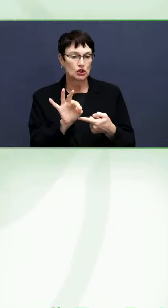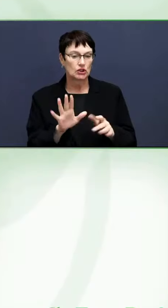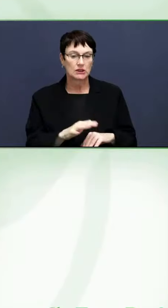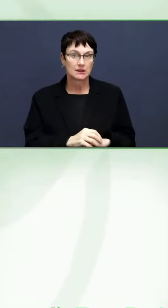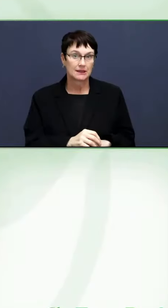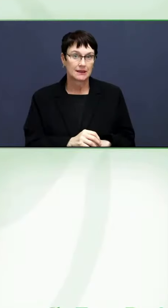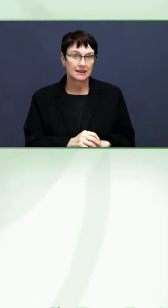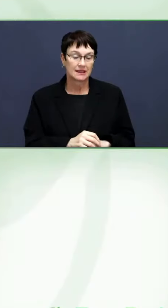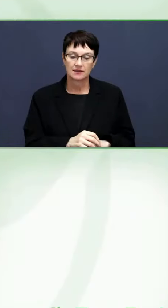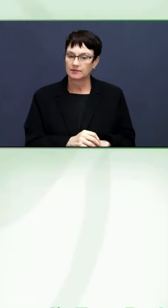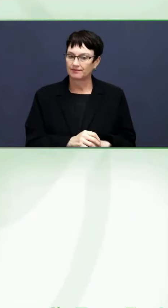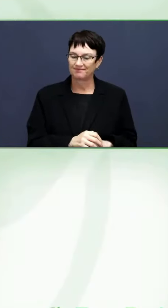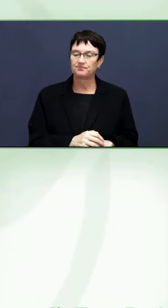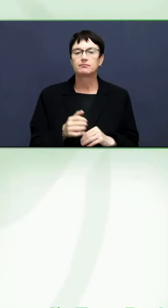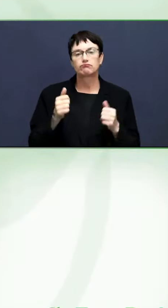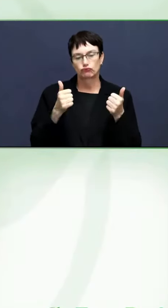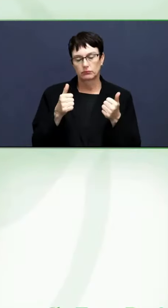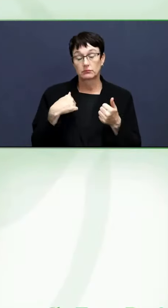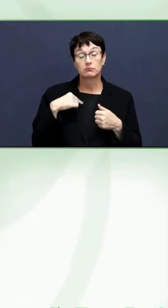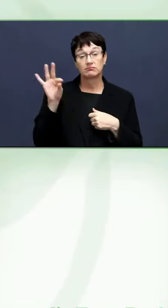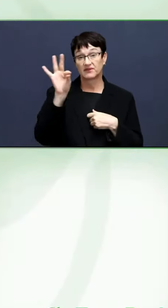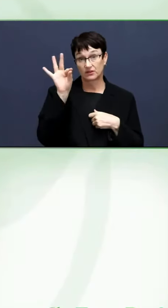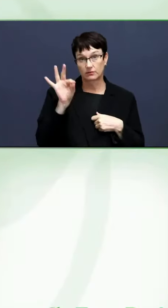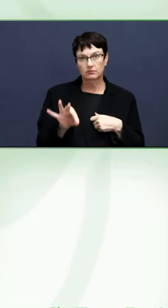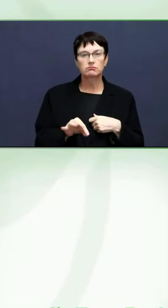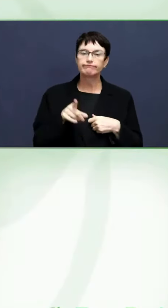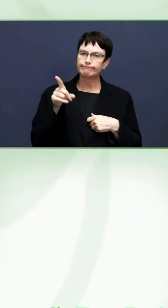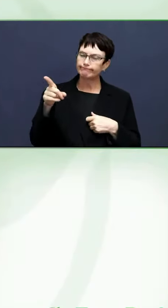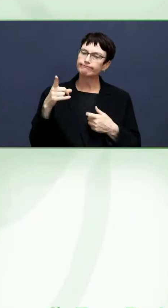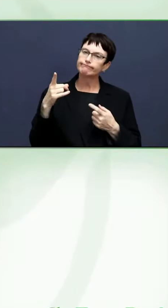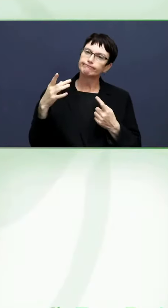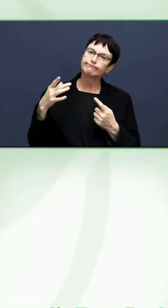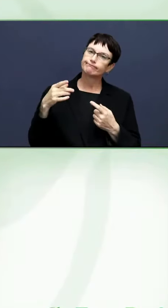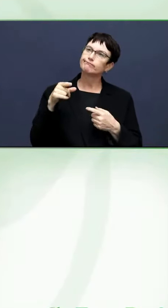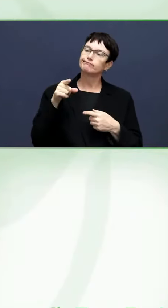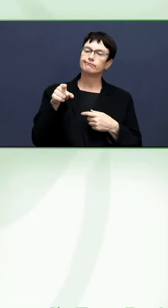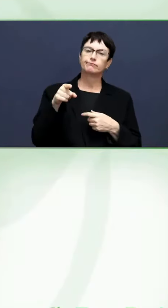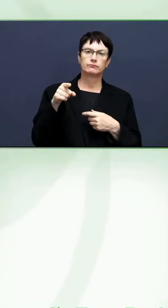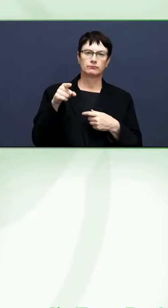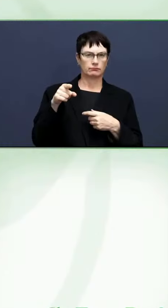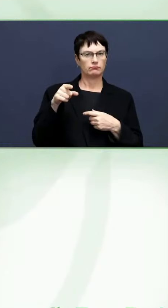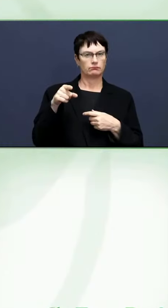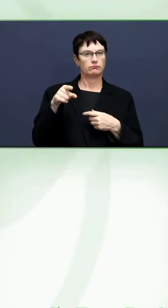What does winning is a project award mean to you and your organisation?